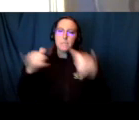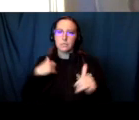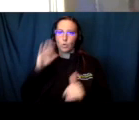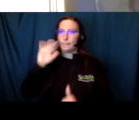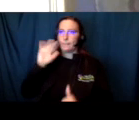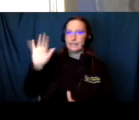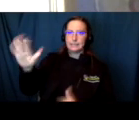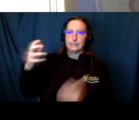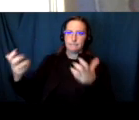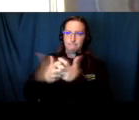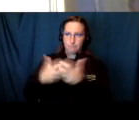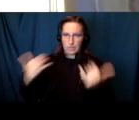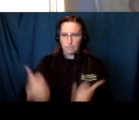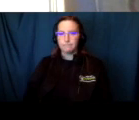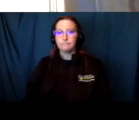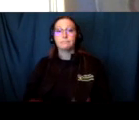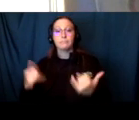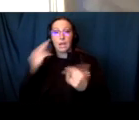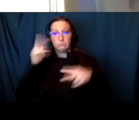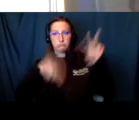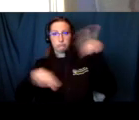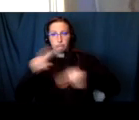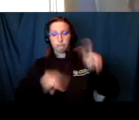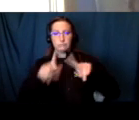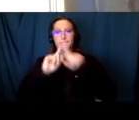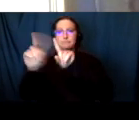So let's take a look at the different levels that are on that